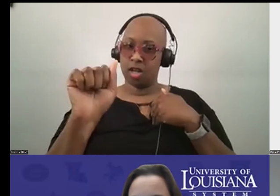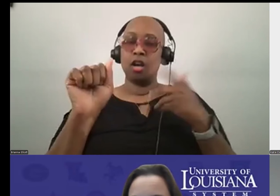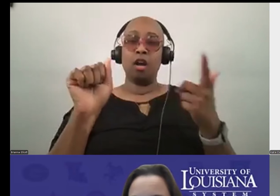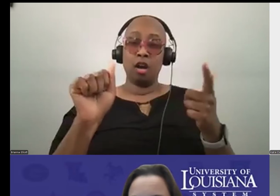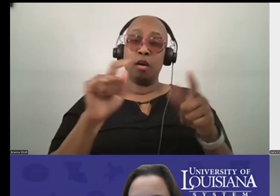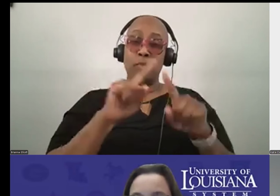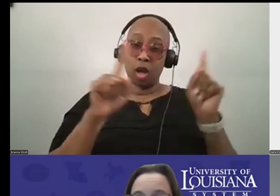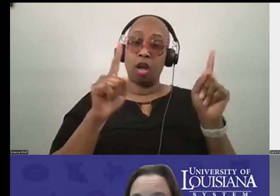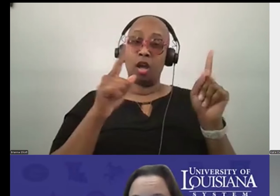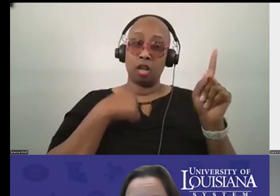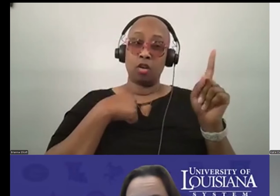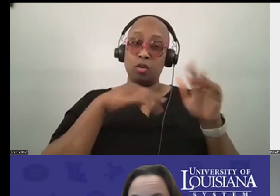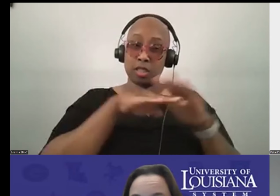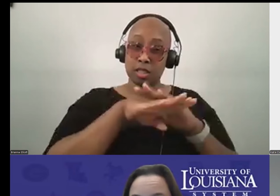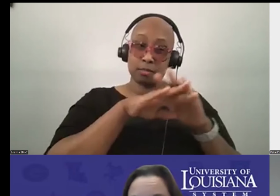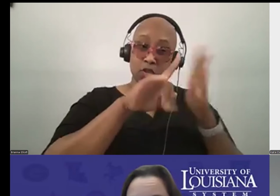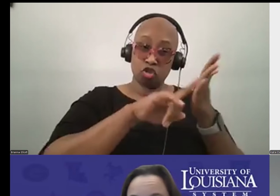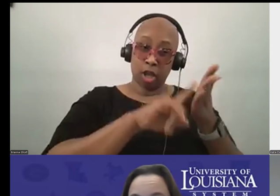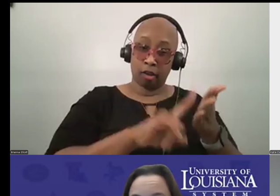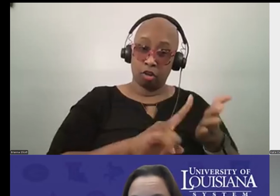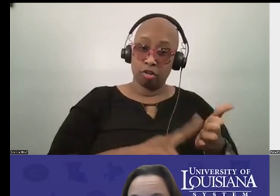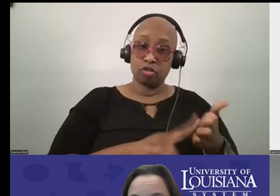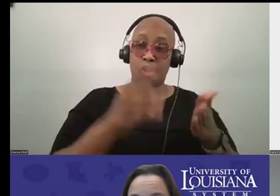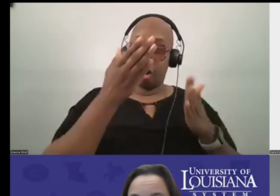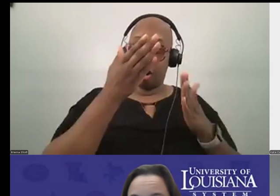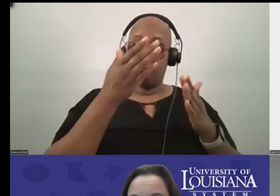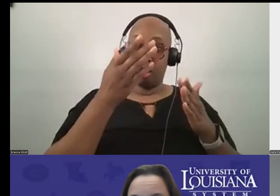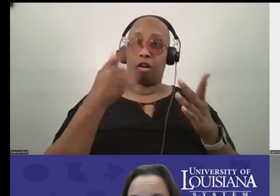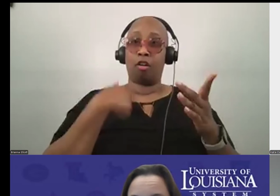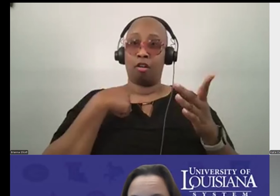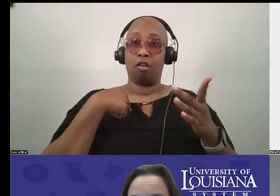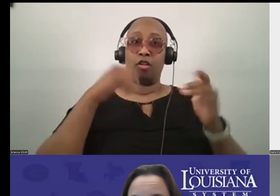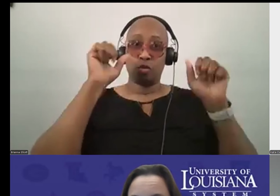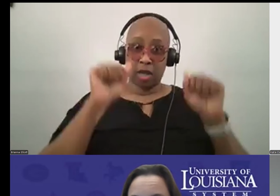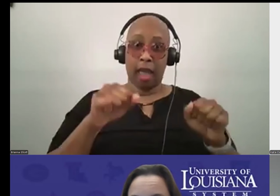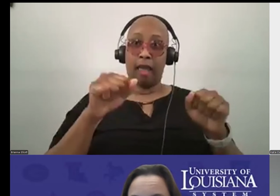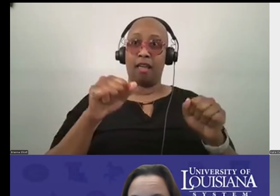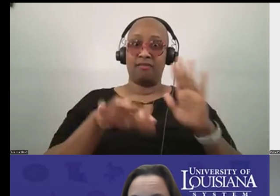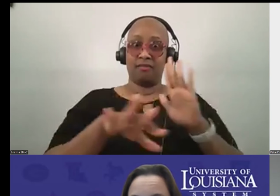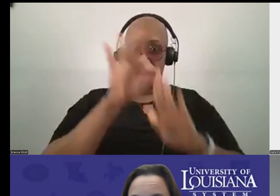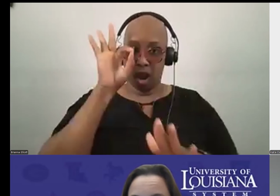are out there when you Google them. So, I will bet you money that if you Google Canva accessibility,